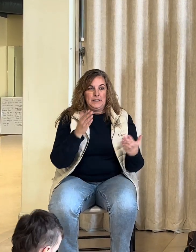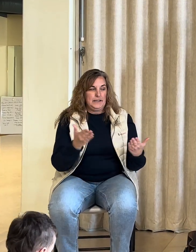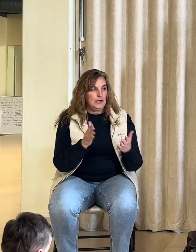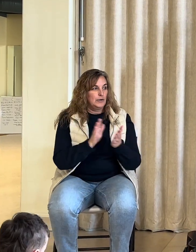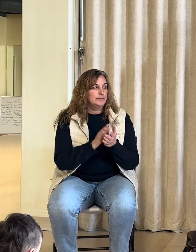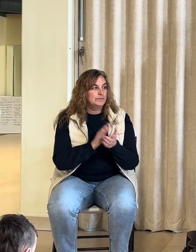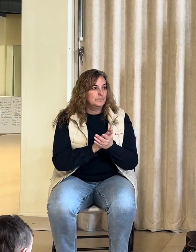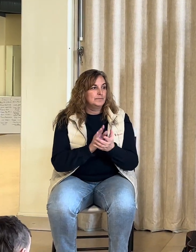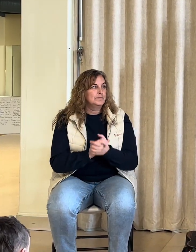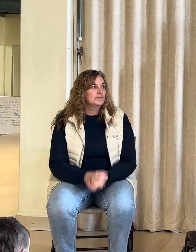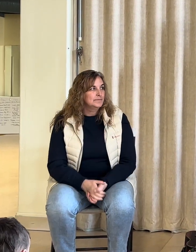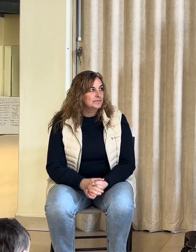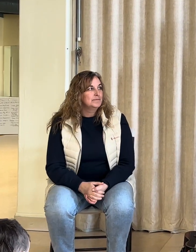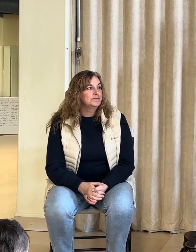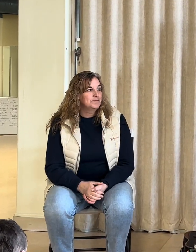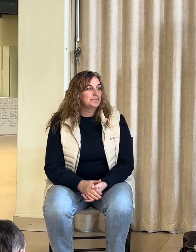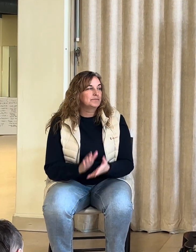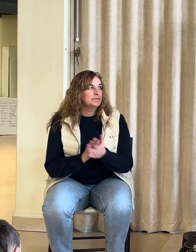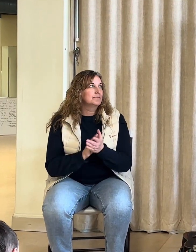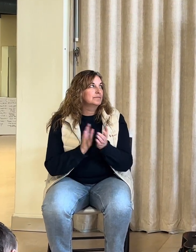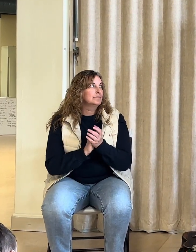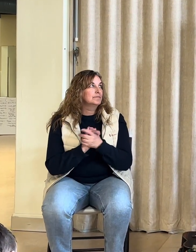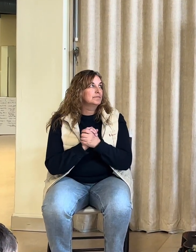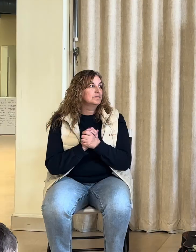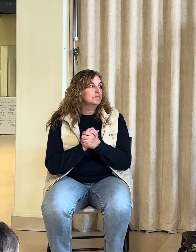Amazing.